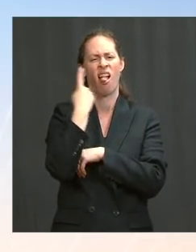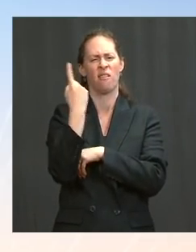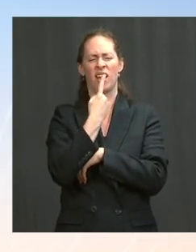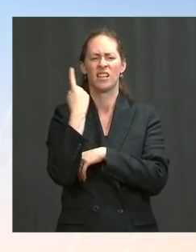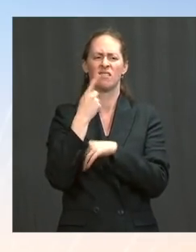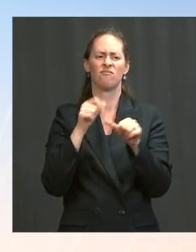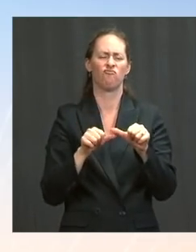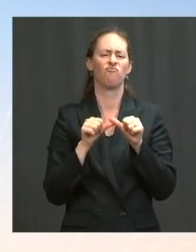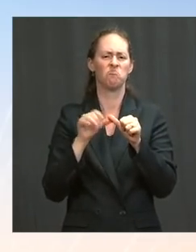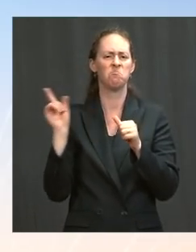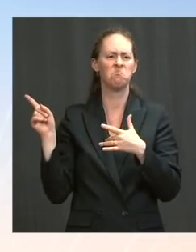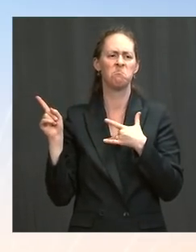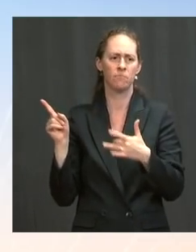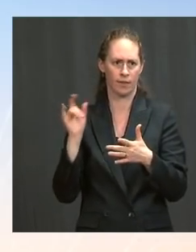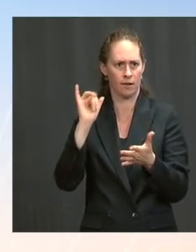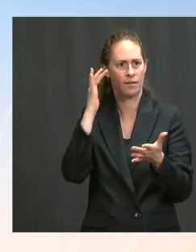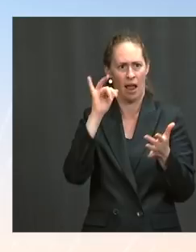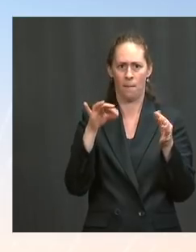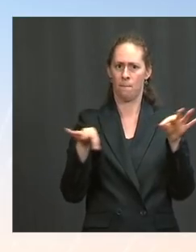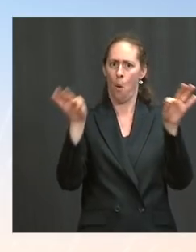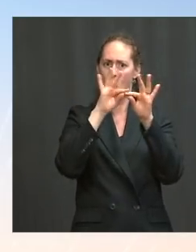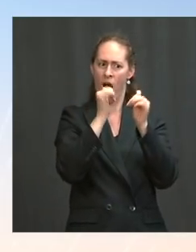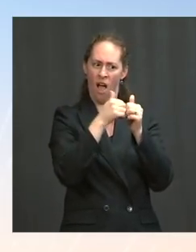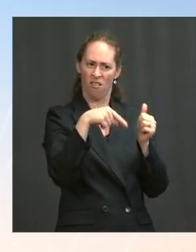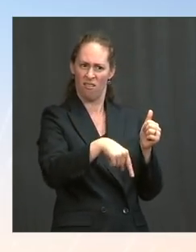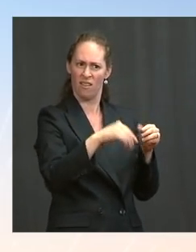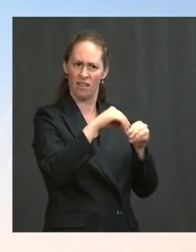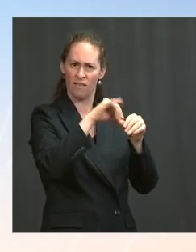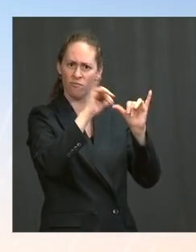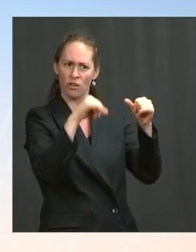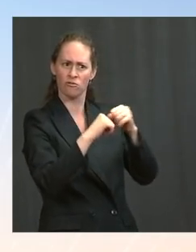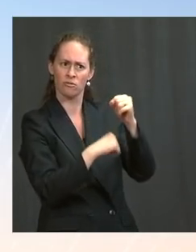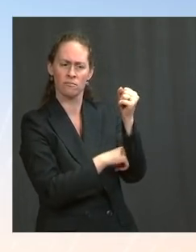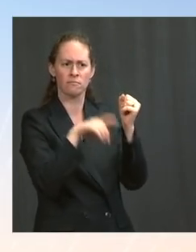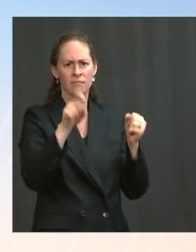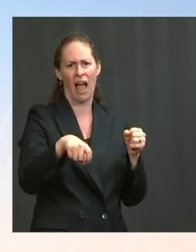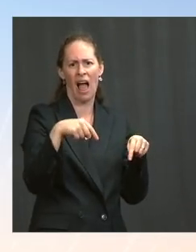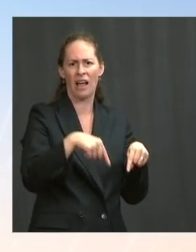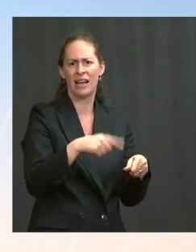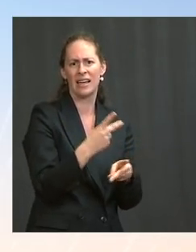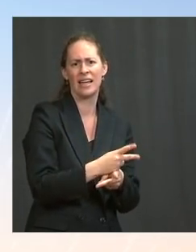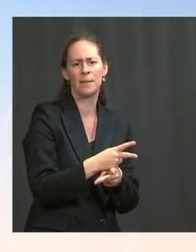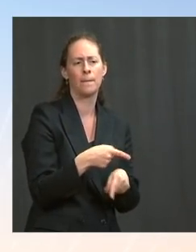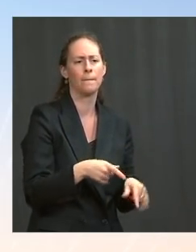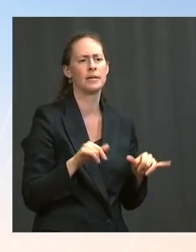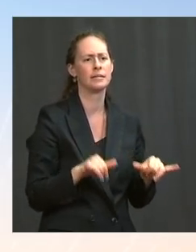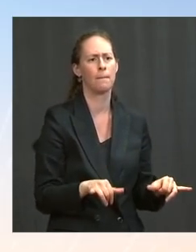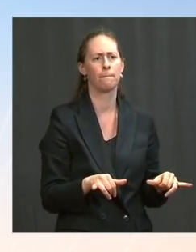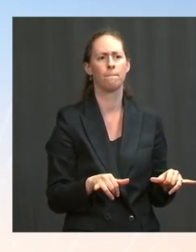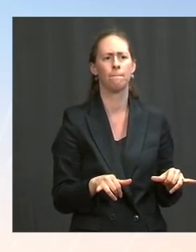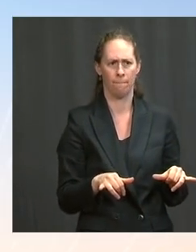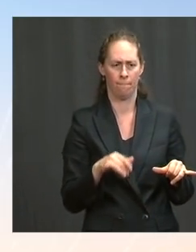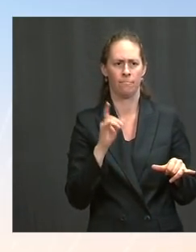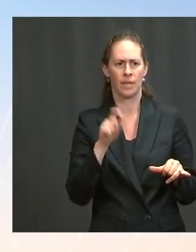of this infrastructure package that should be -- should be supported by a broad range of members of our party.